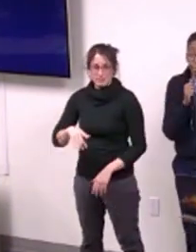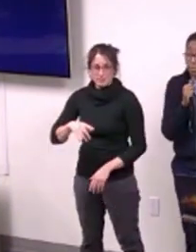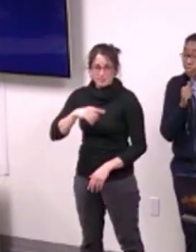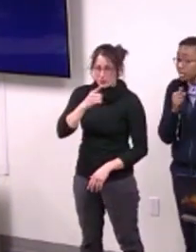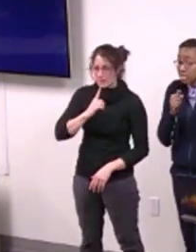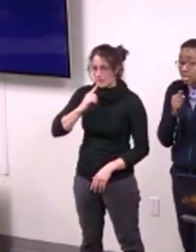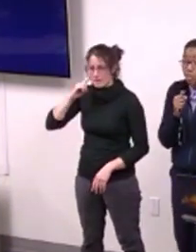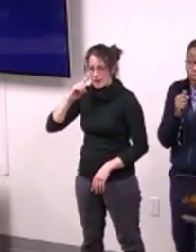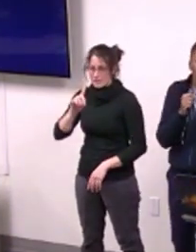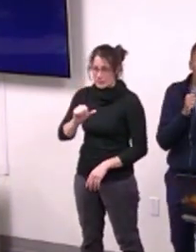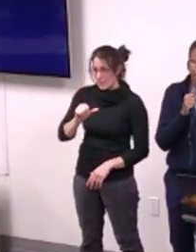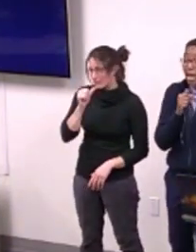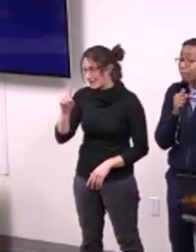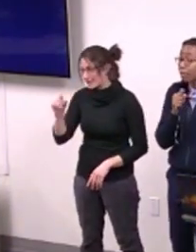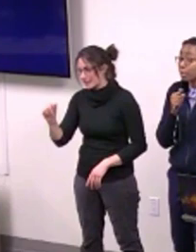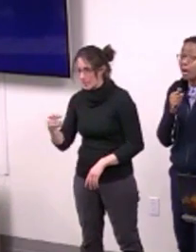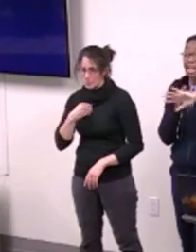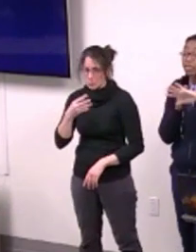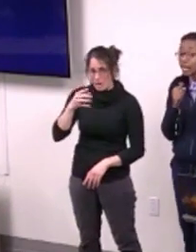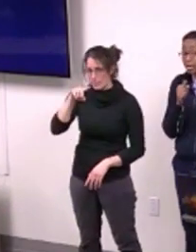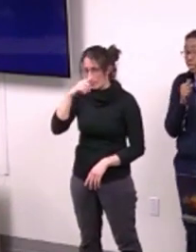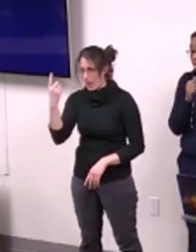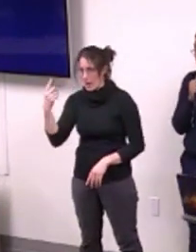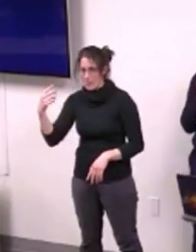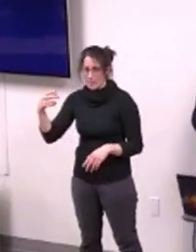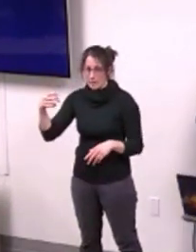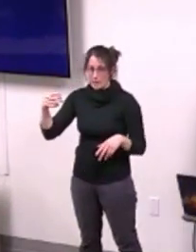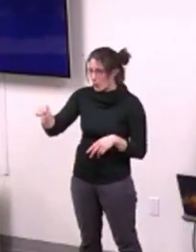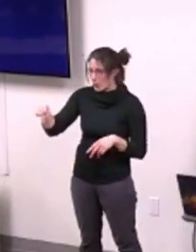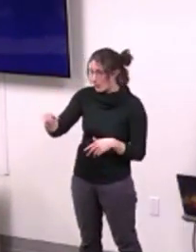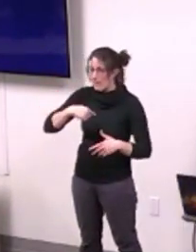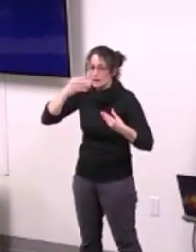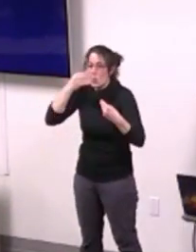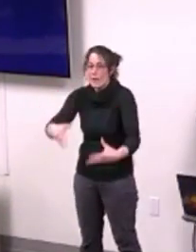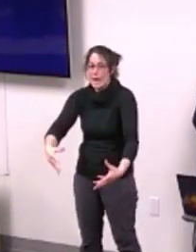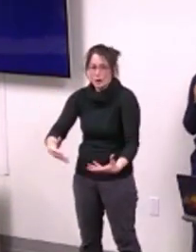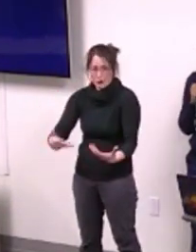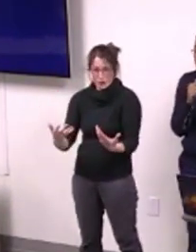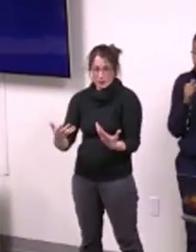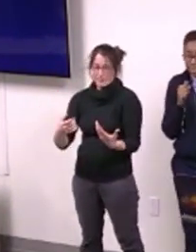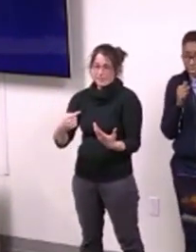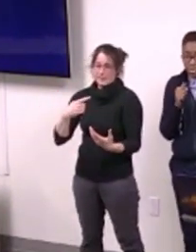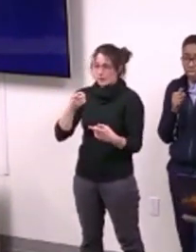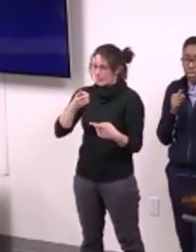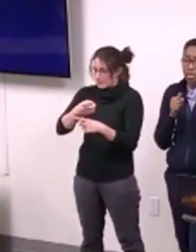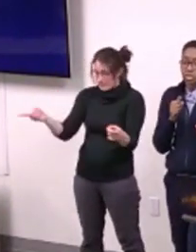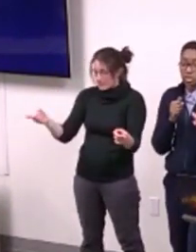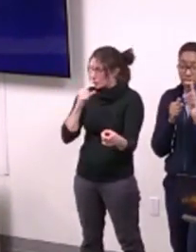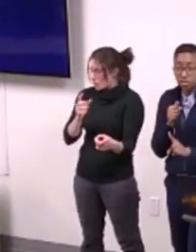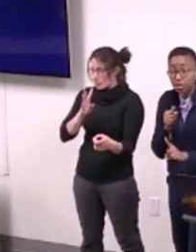not disabled, white, black, purple, I don't care. You're not talking to the police. So that's the first thing.